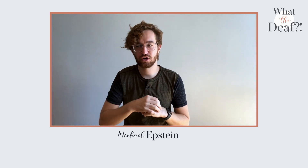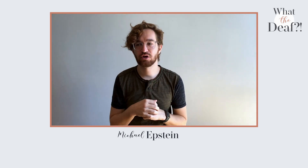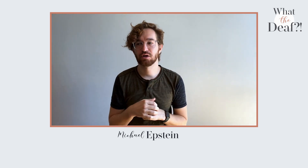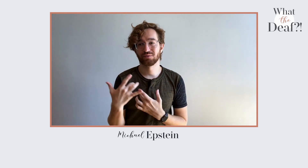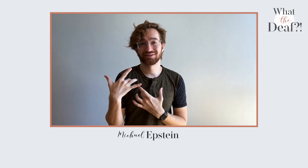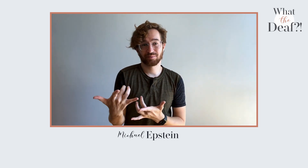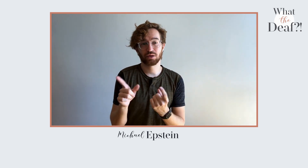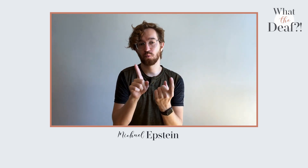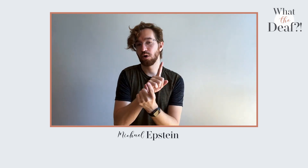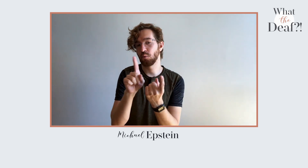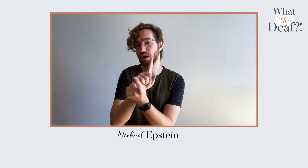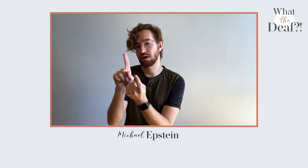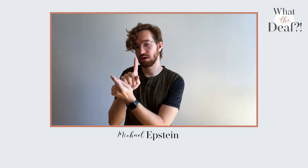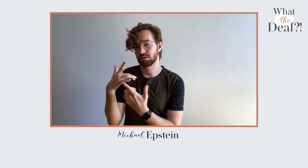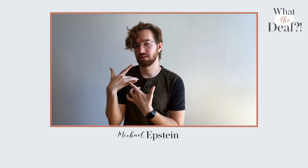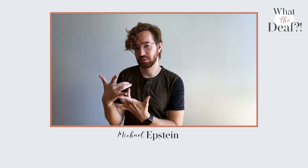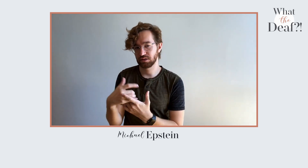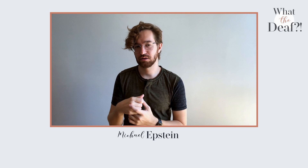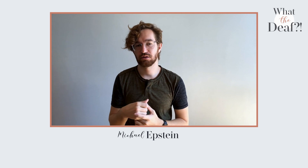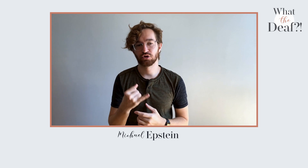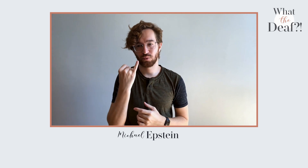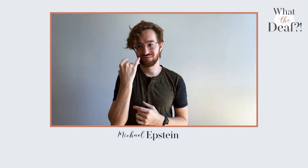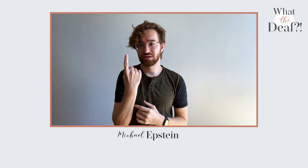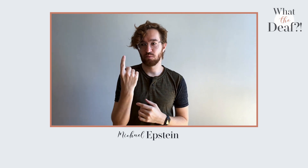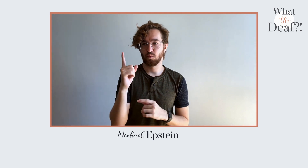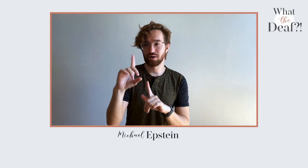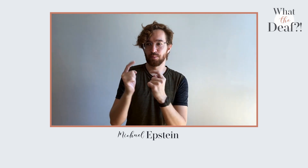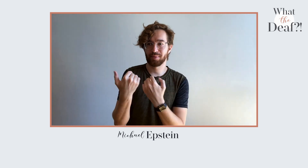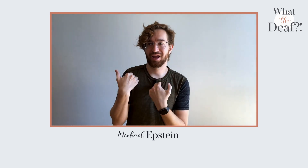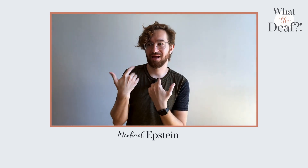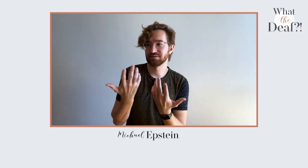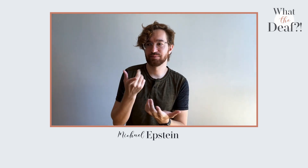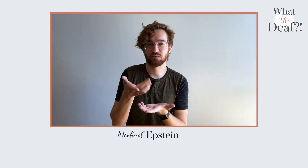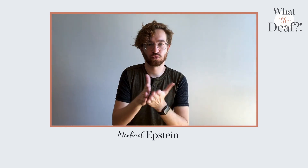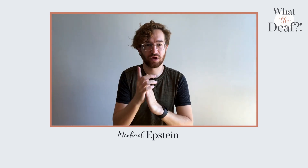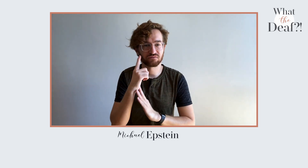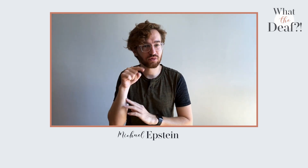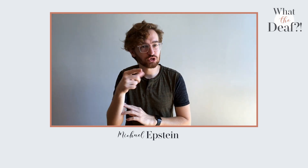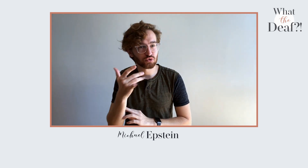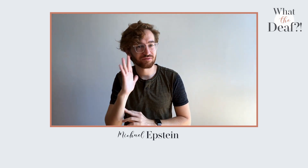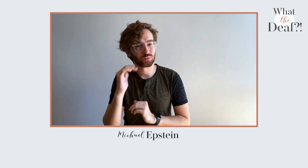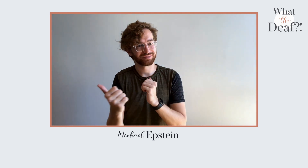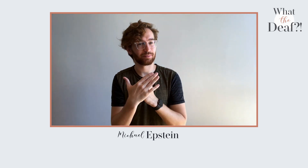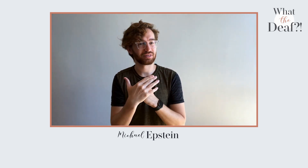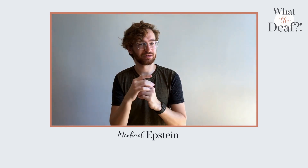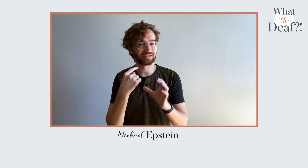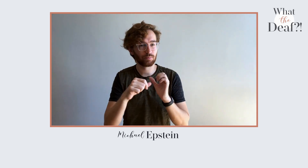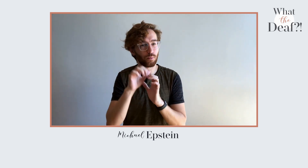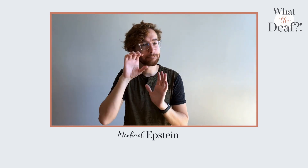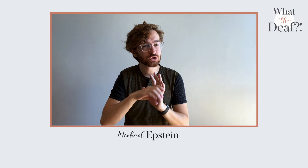And so a lot of times my meetings are one-on-one. If the department has a request, they'll send me an email with a picture